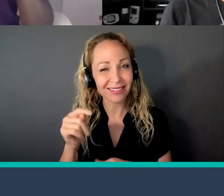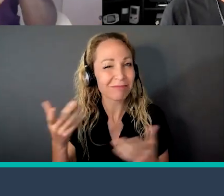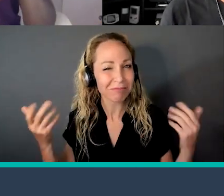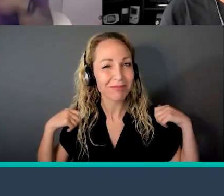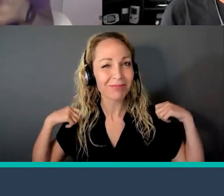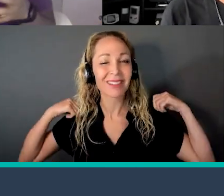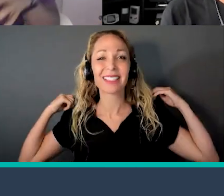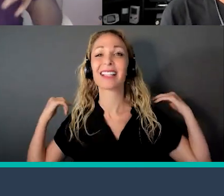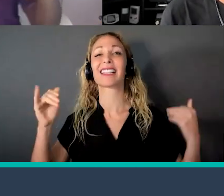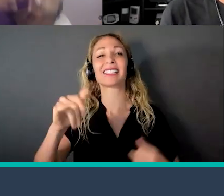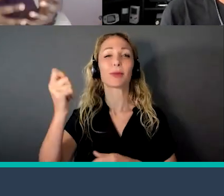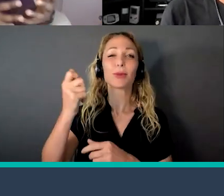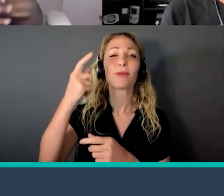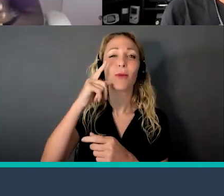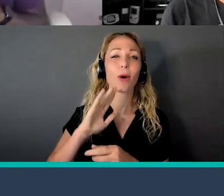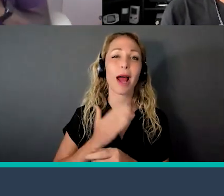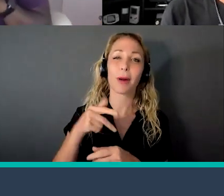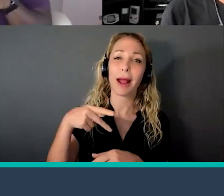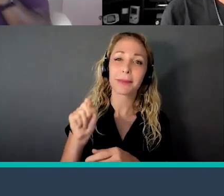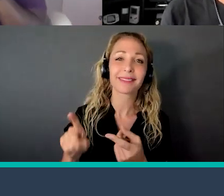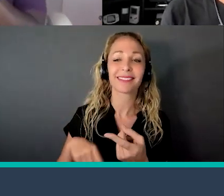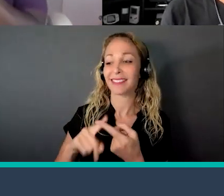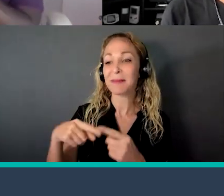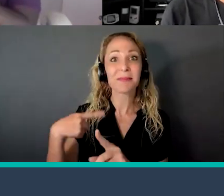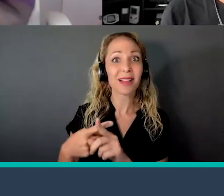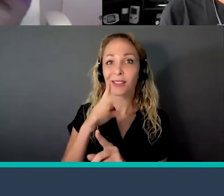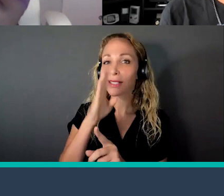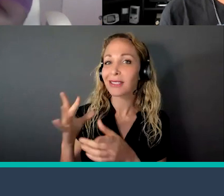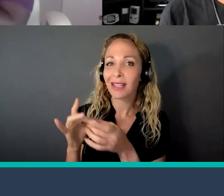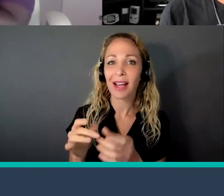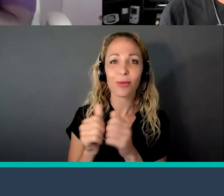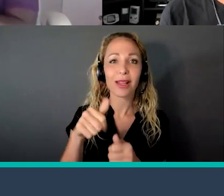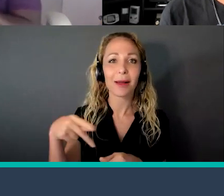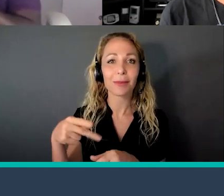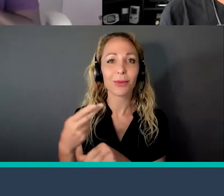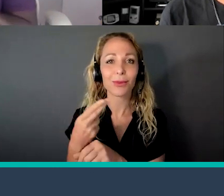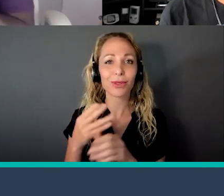IT'S A SUBSCRIPTION FOR APPS AND TIED TO APP USERS.